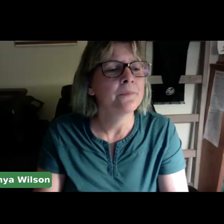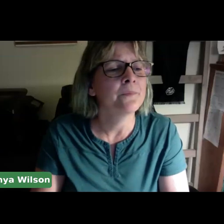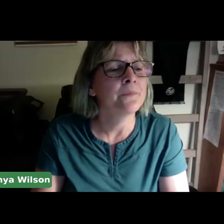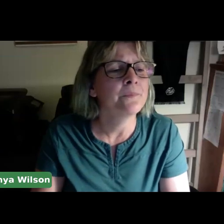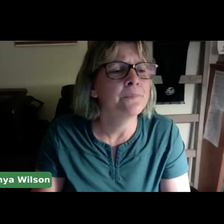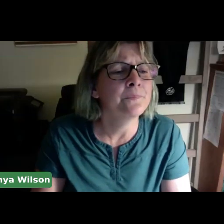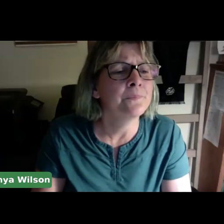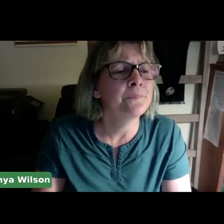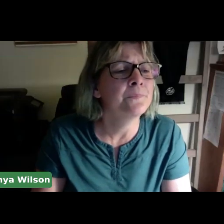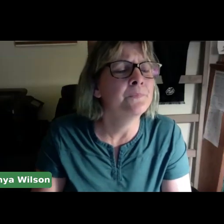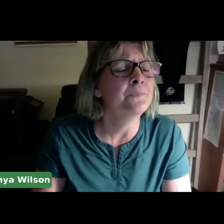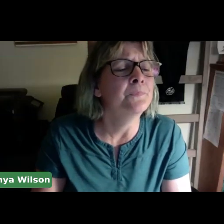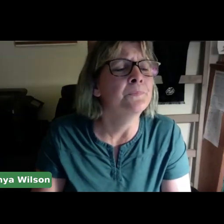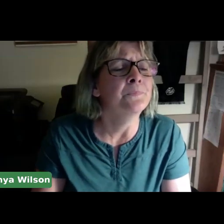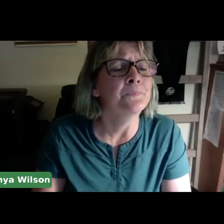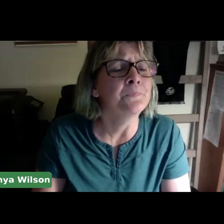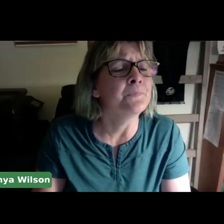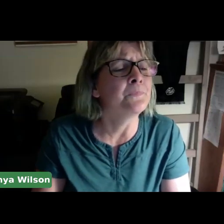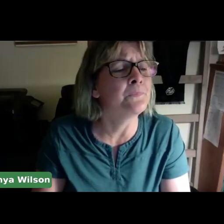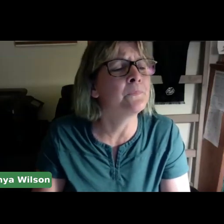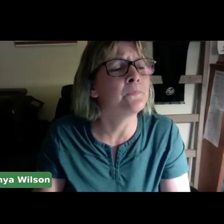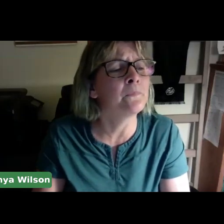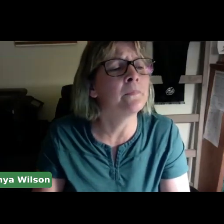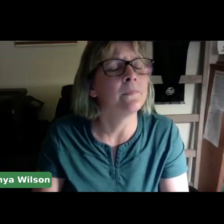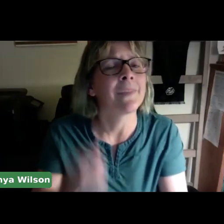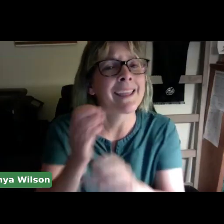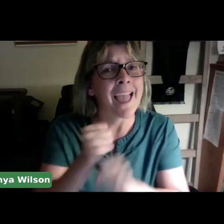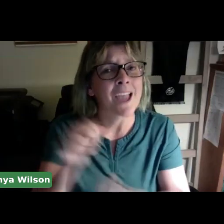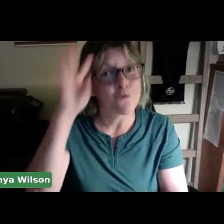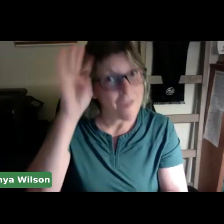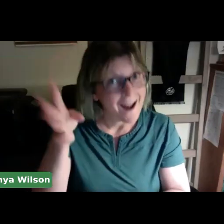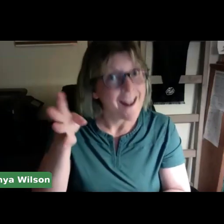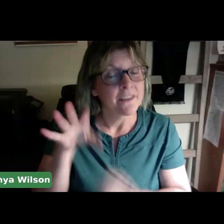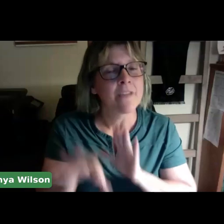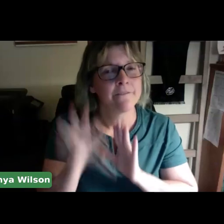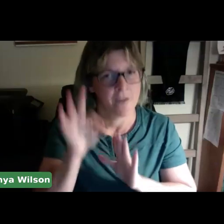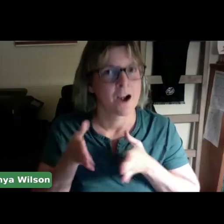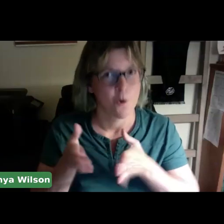access is so important. They can provide funding there as well.